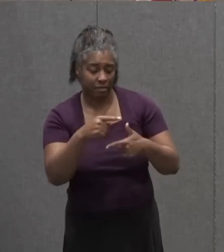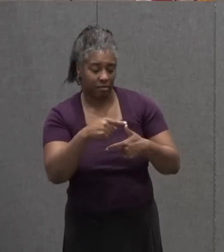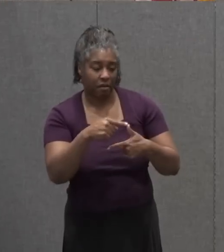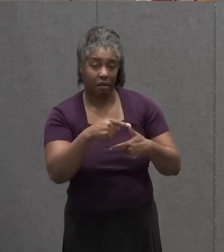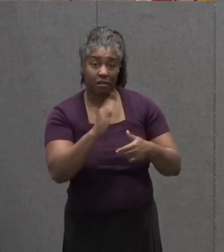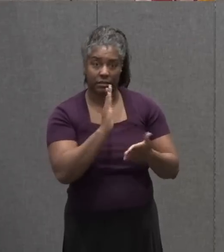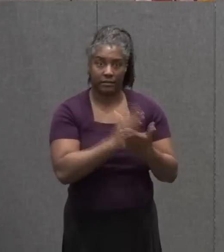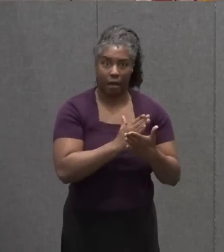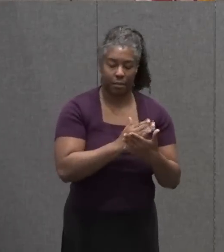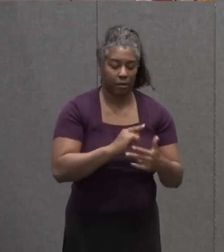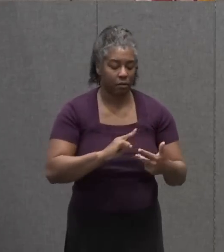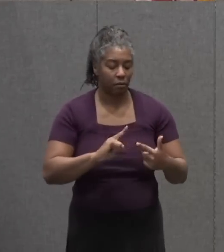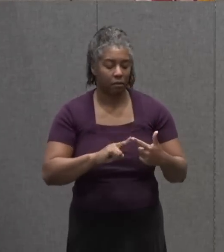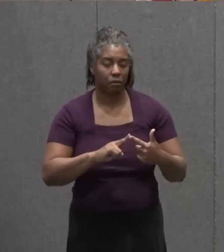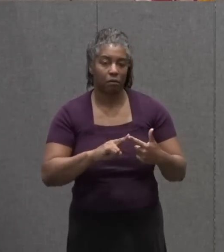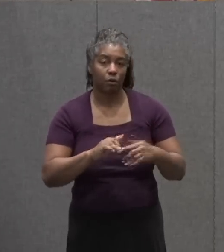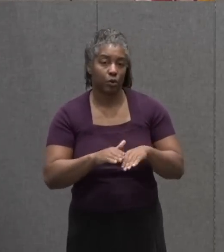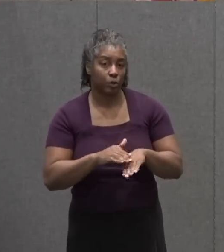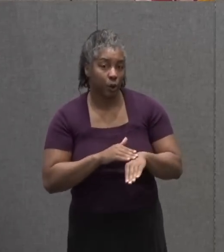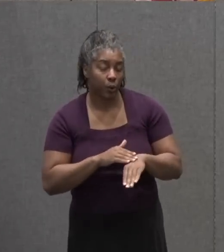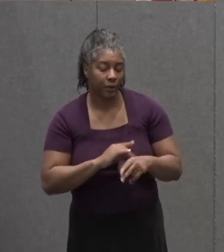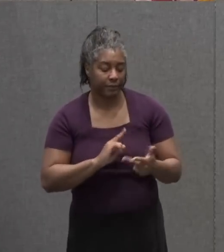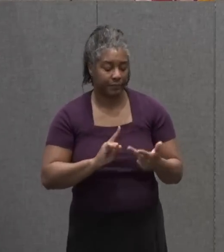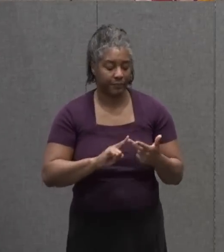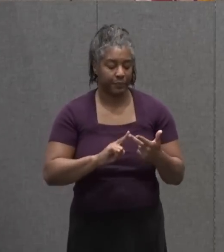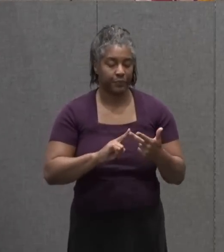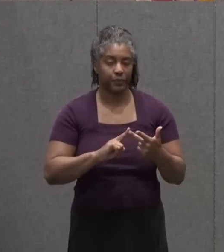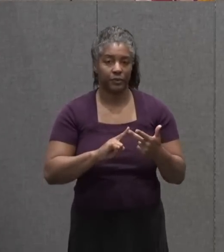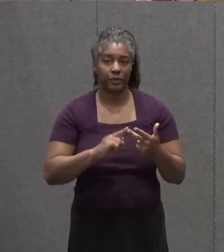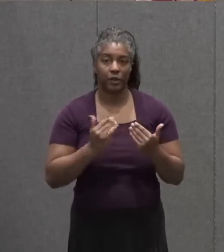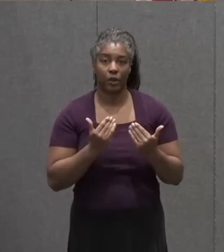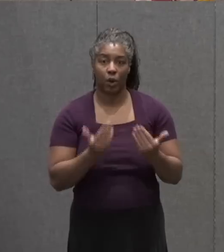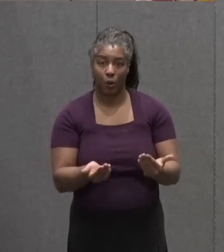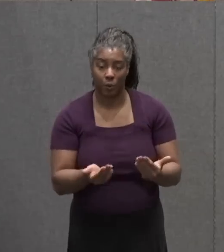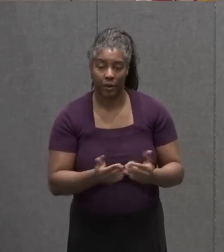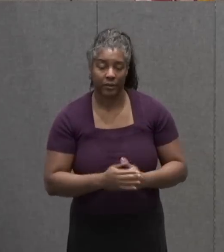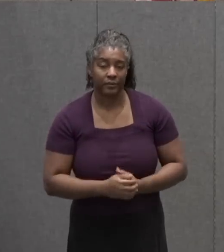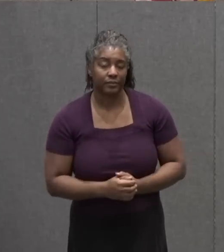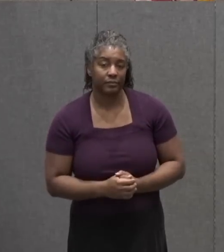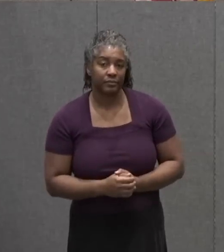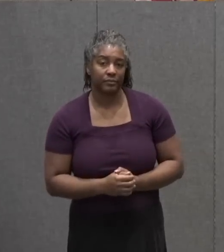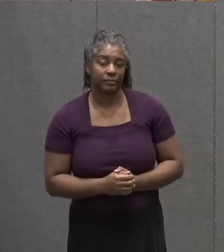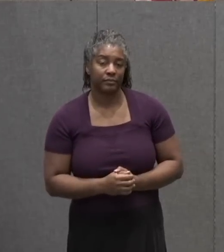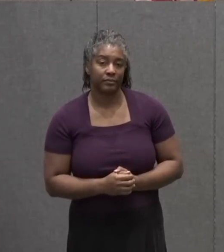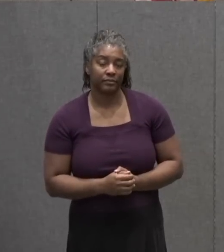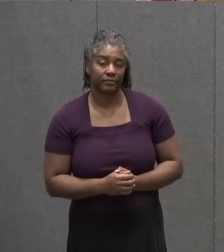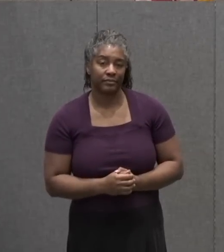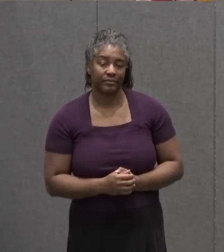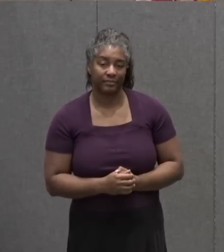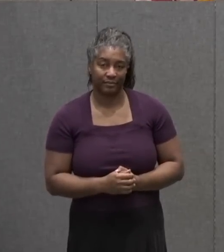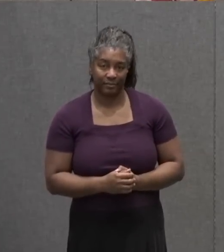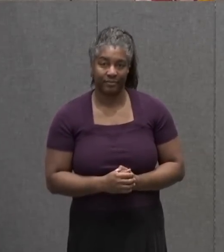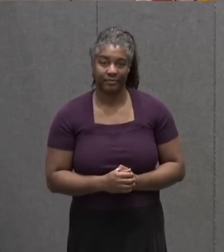remember power or focus power or safety first on the internet.